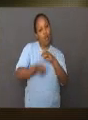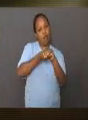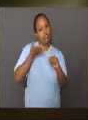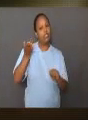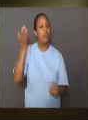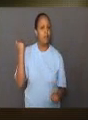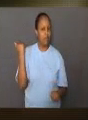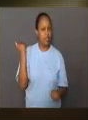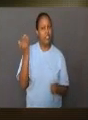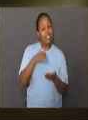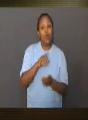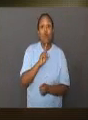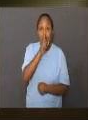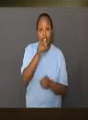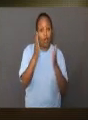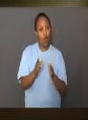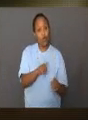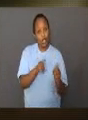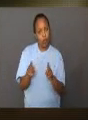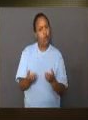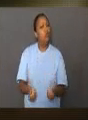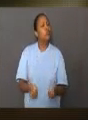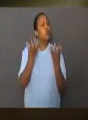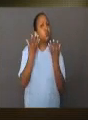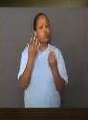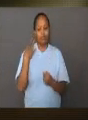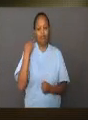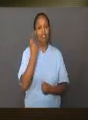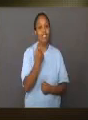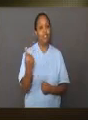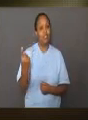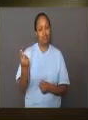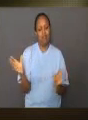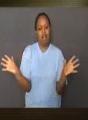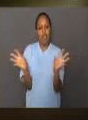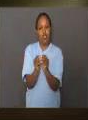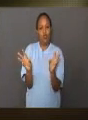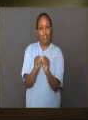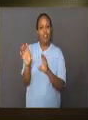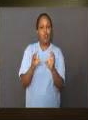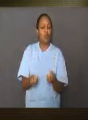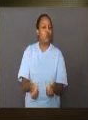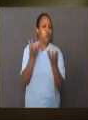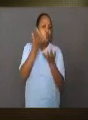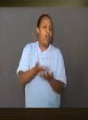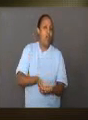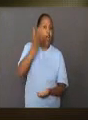and the reality was that several individuals accumulated great wealth and power